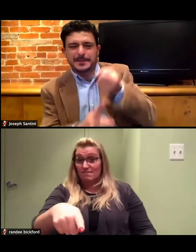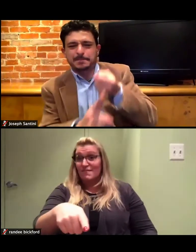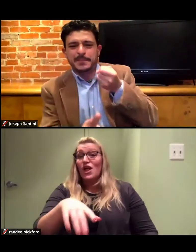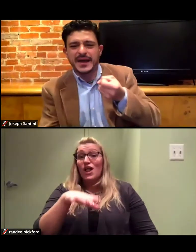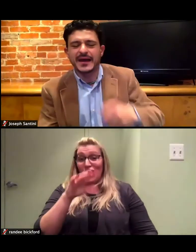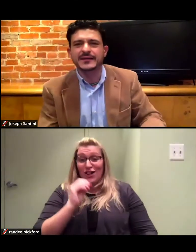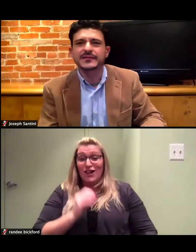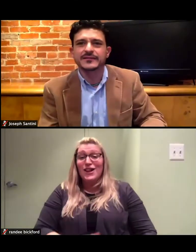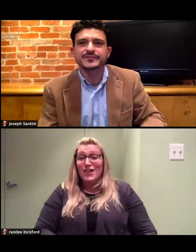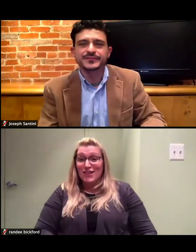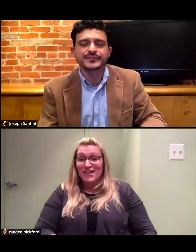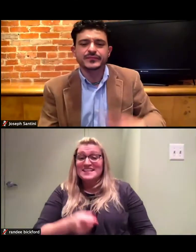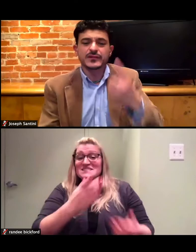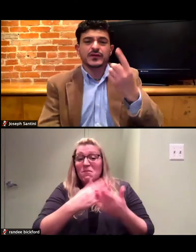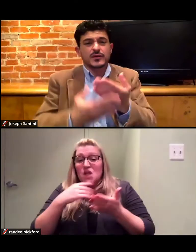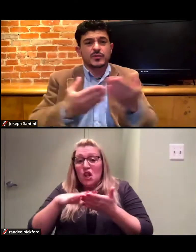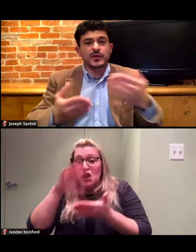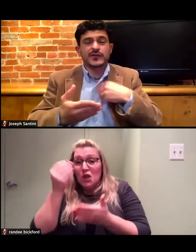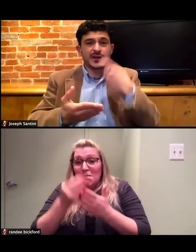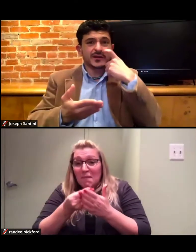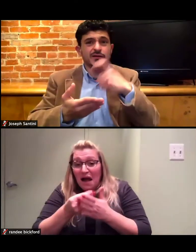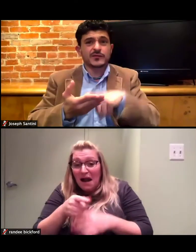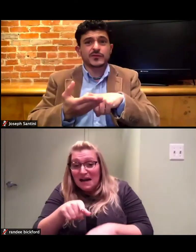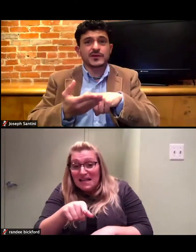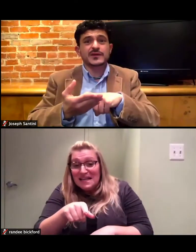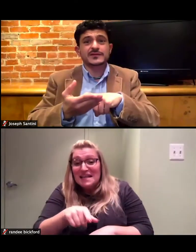At what age do you think they should start learning?